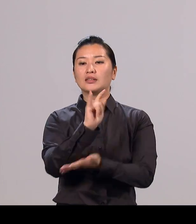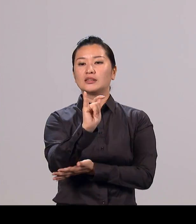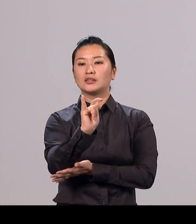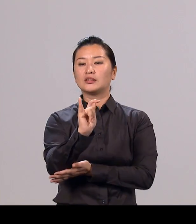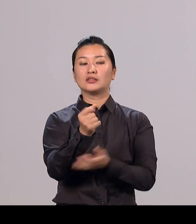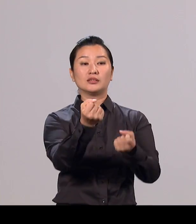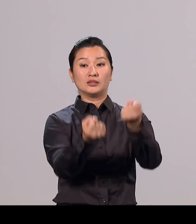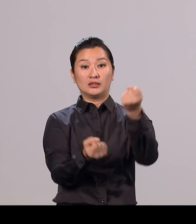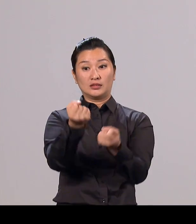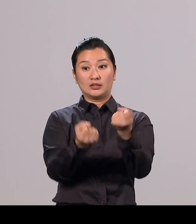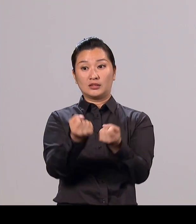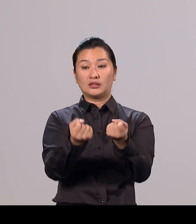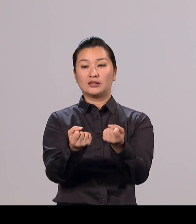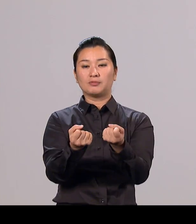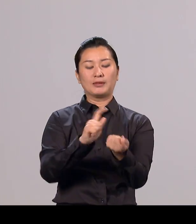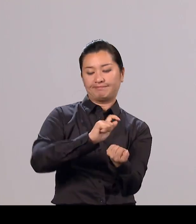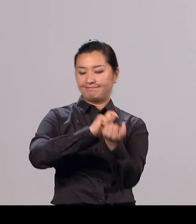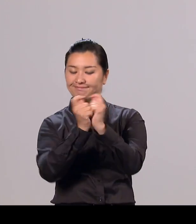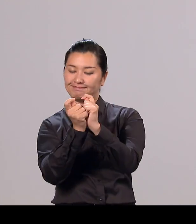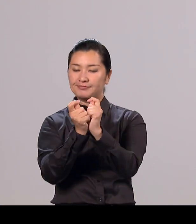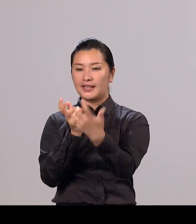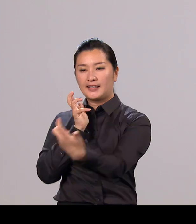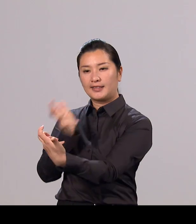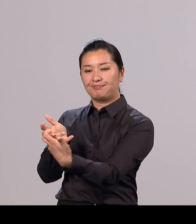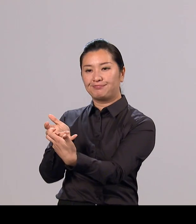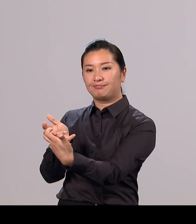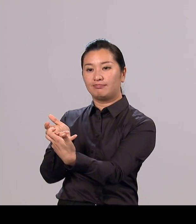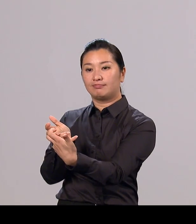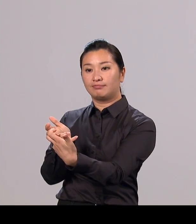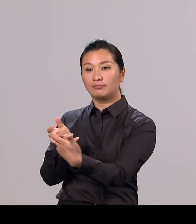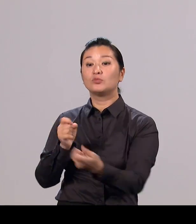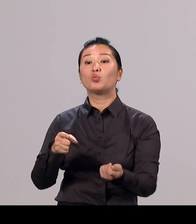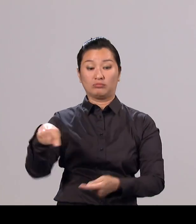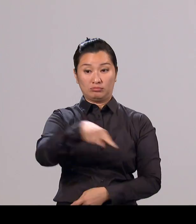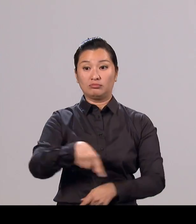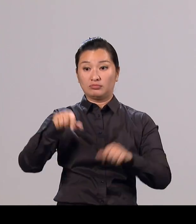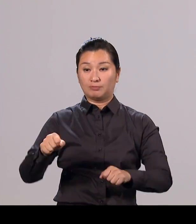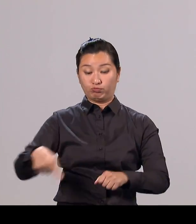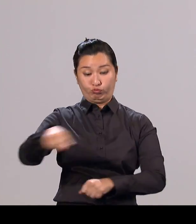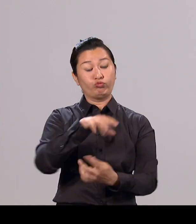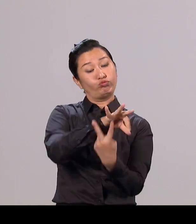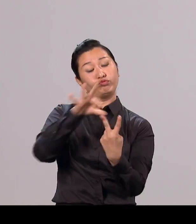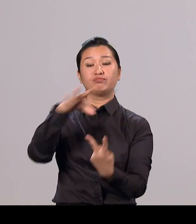And that is what we are doing. We are updating the rules to foster fair competition while protecting commuters.